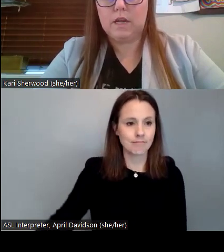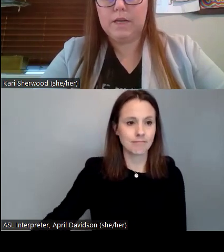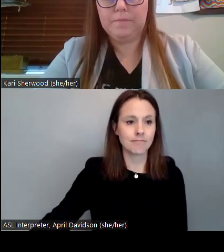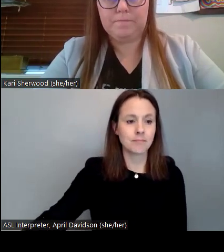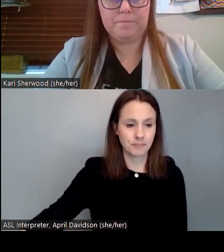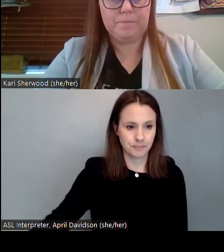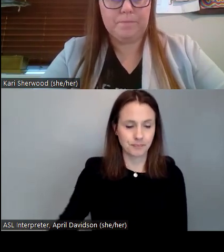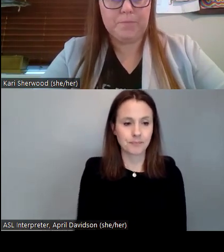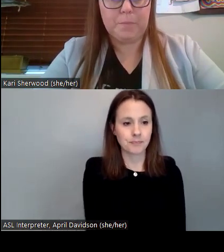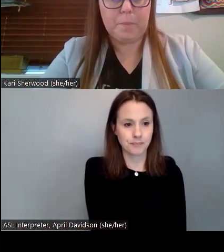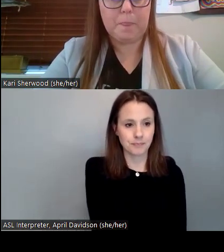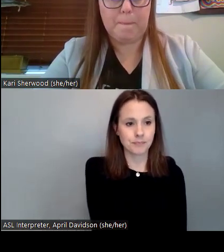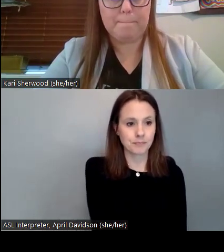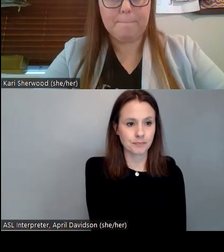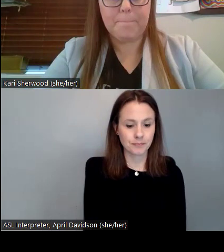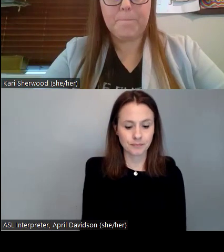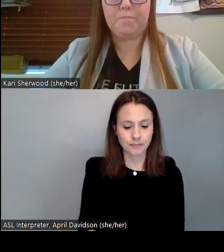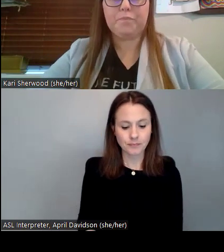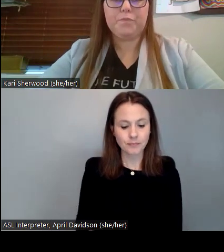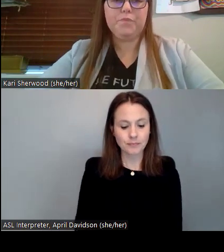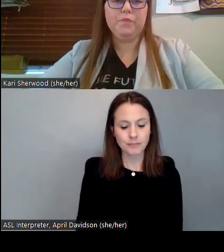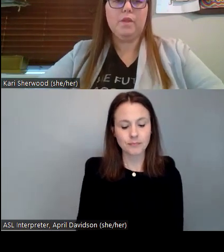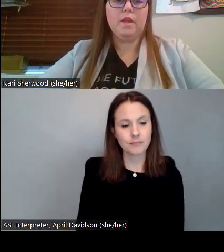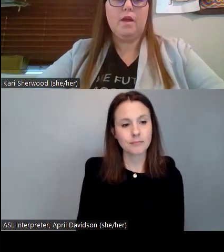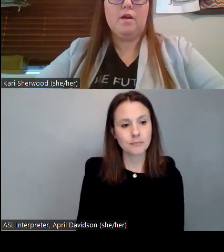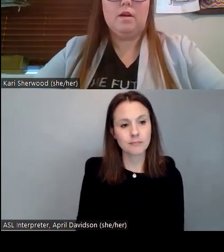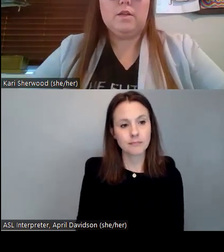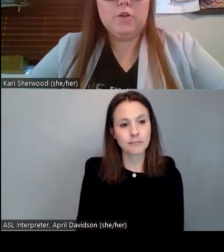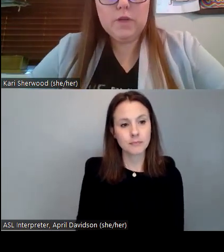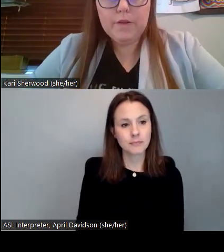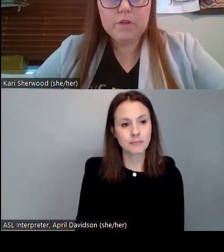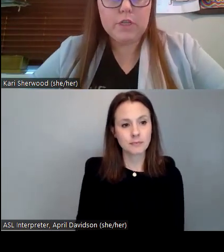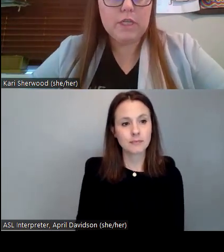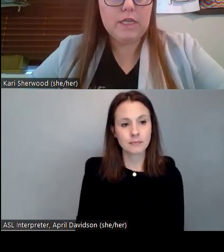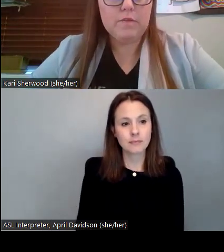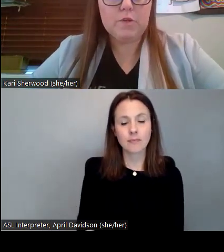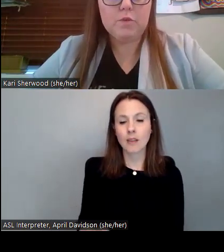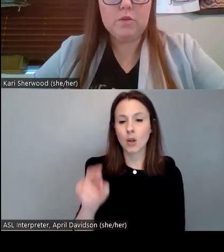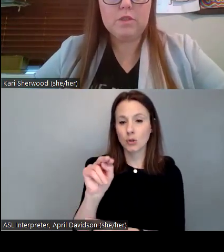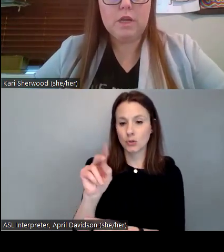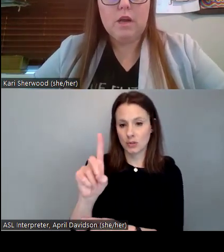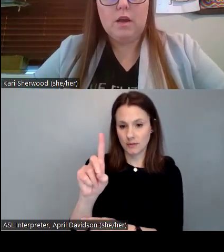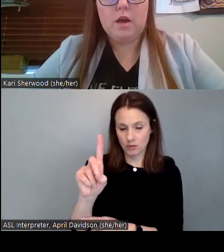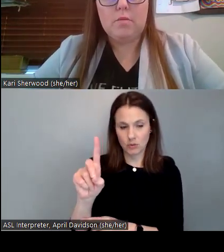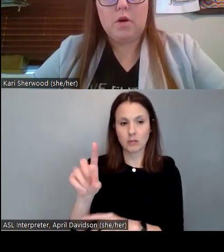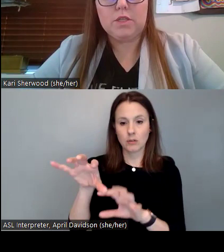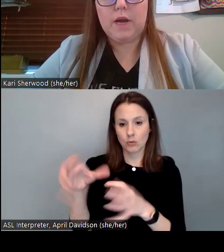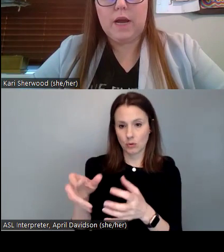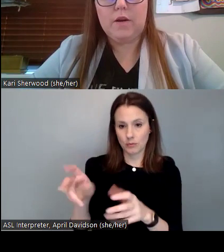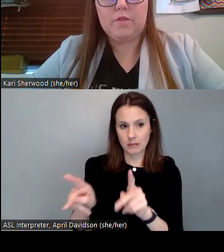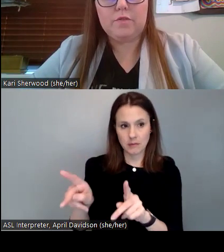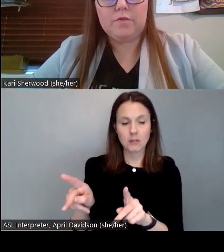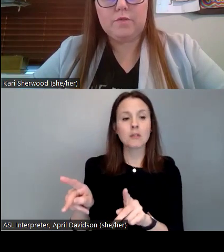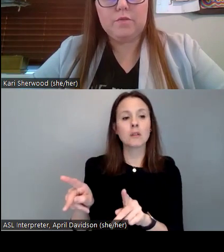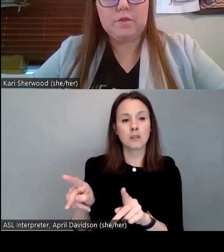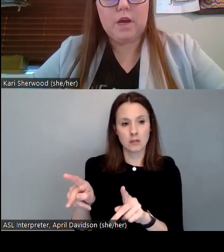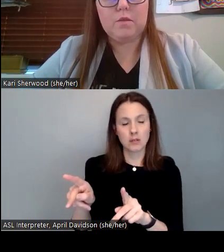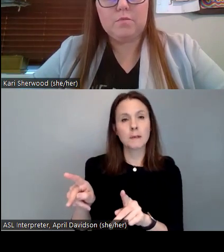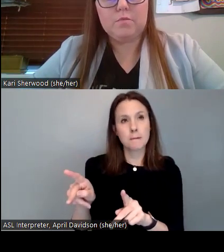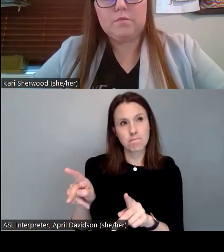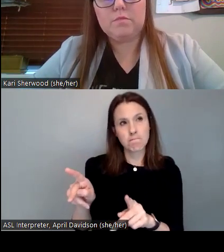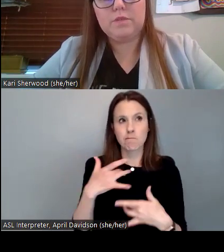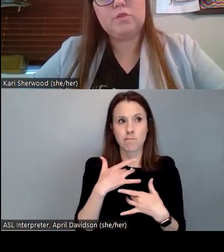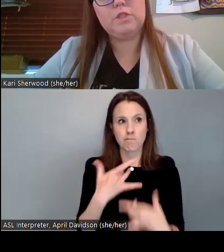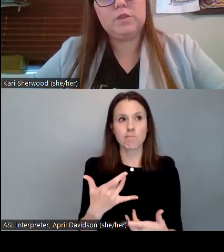Next slide. Neurodivergent individuals also have difficulties